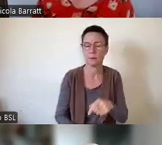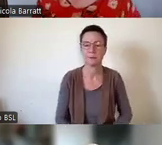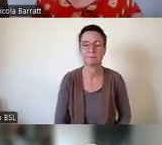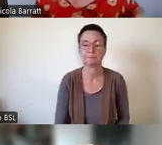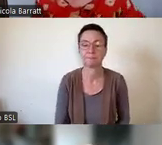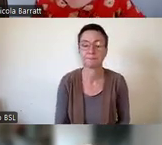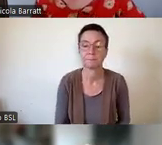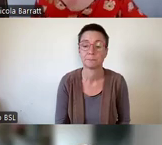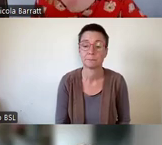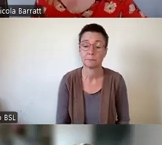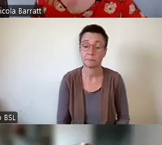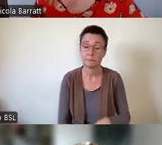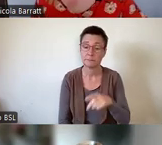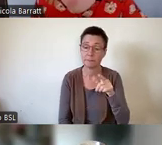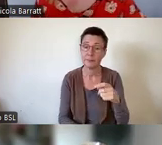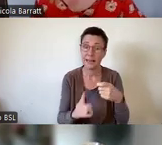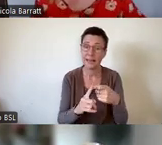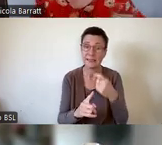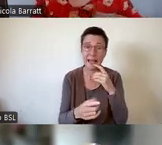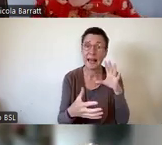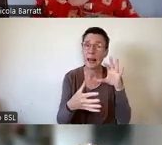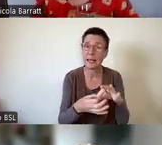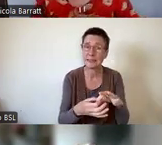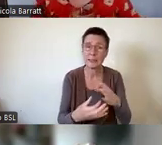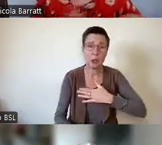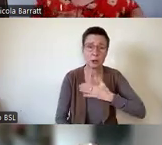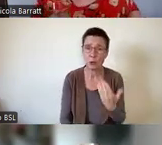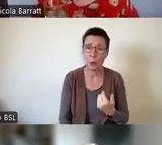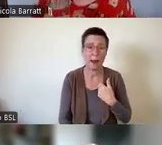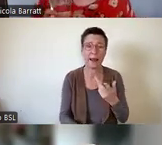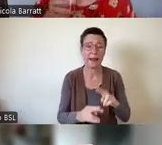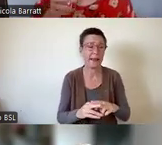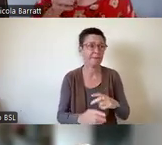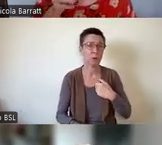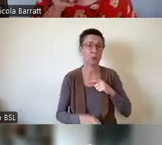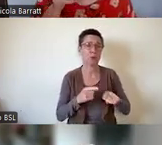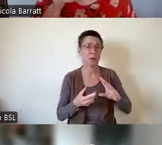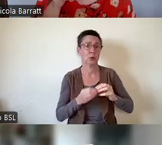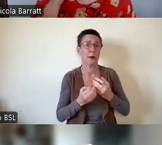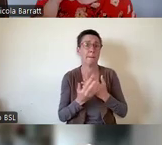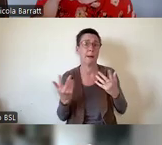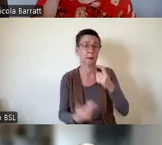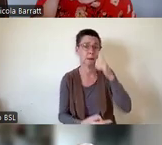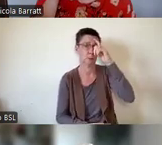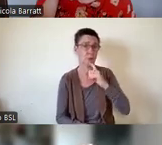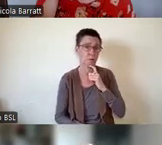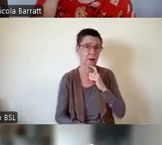LinkedIn really don't like it if you try and have multiple profiles as one person. It would actually flag you as not great.